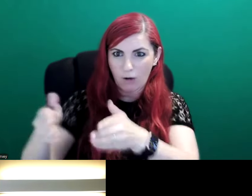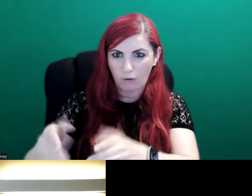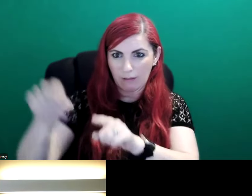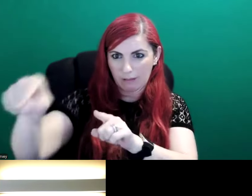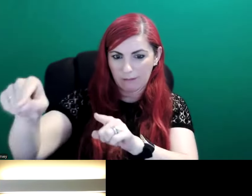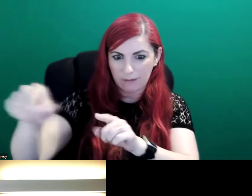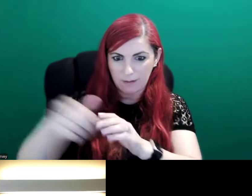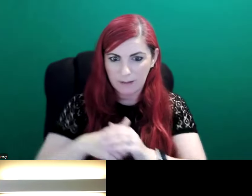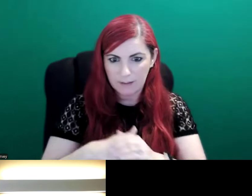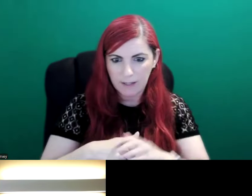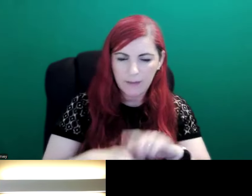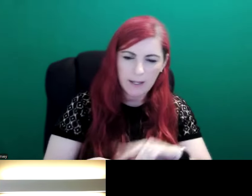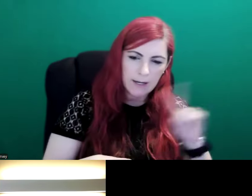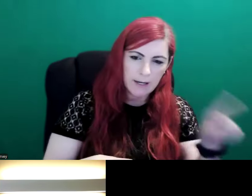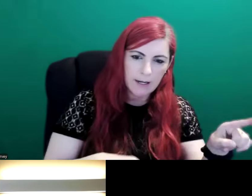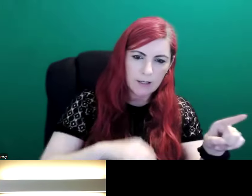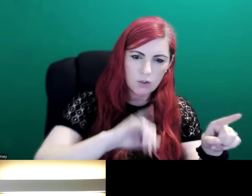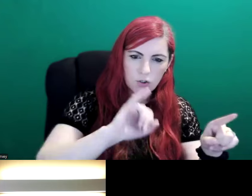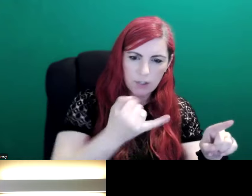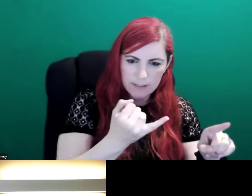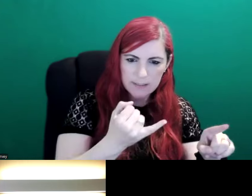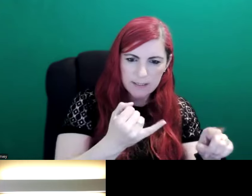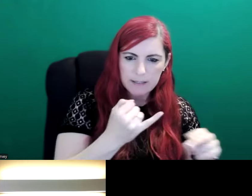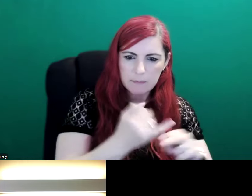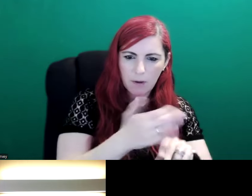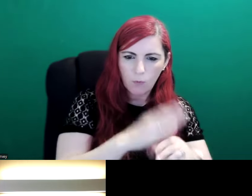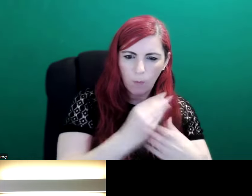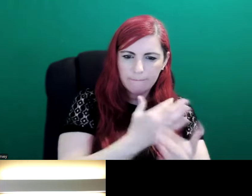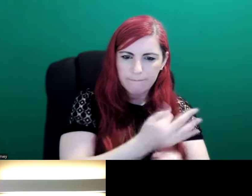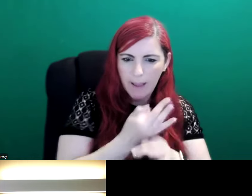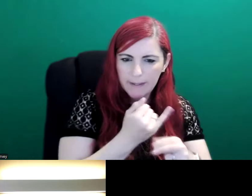Mainie Absolutely., is buried in her family plot in Dublin. But I, off the top of my